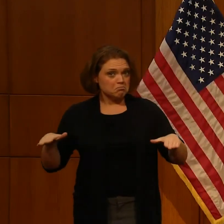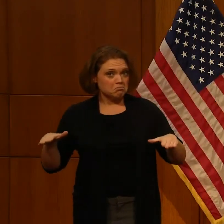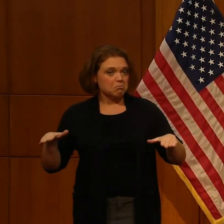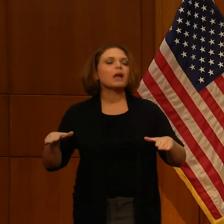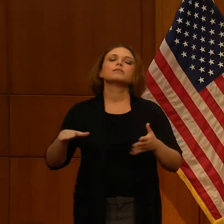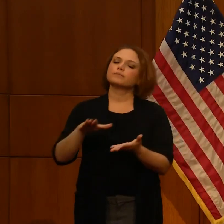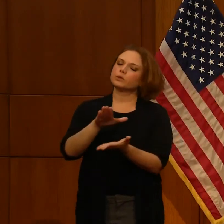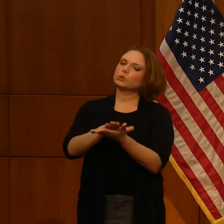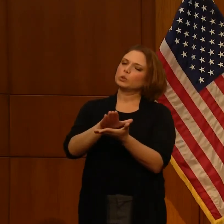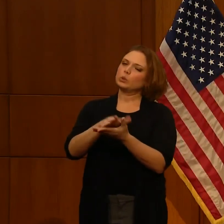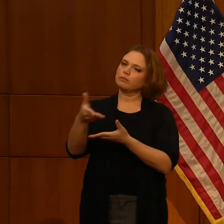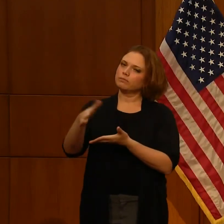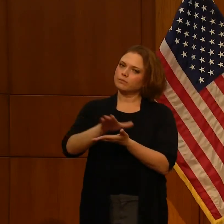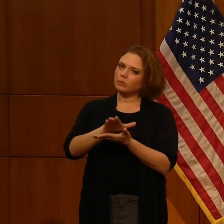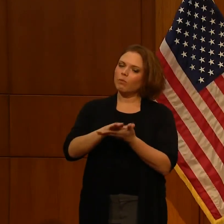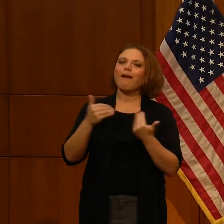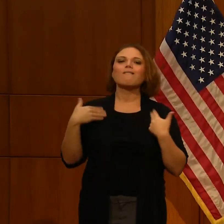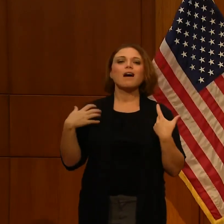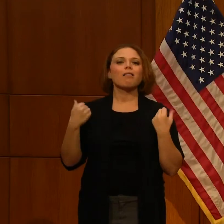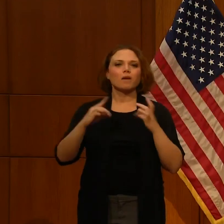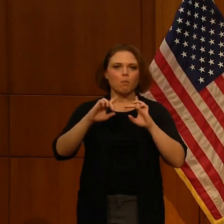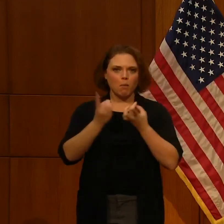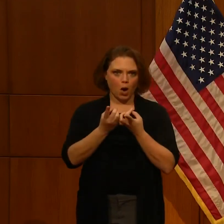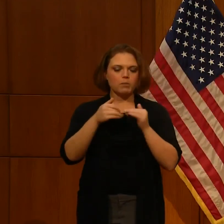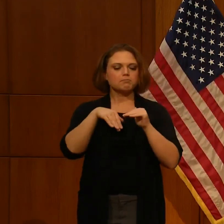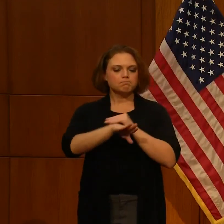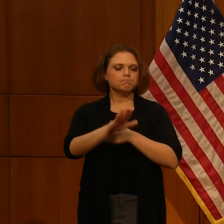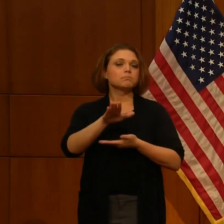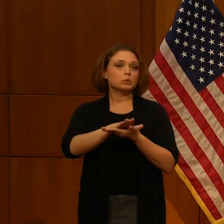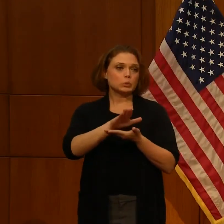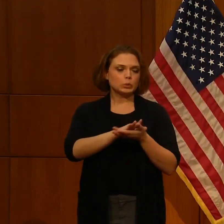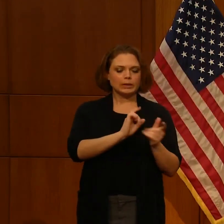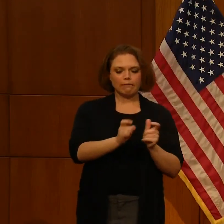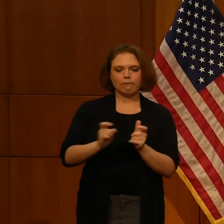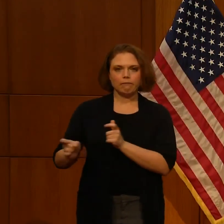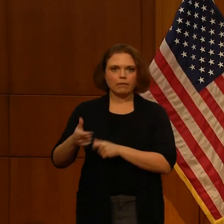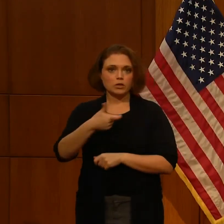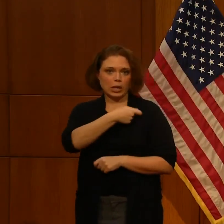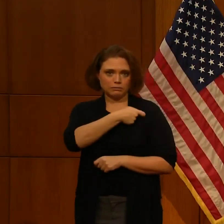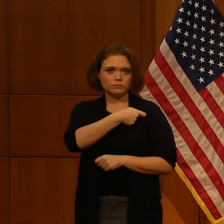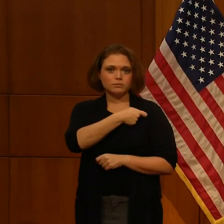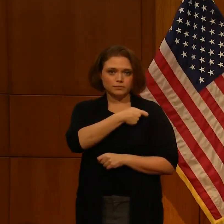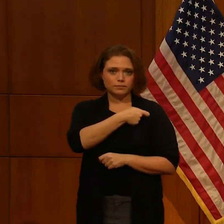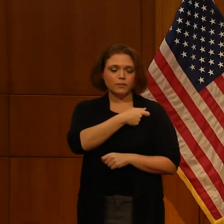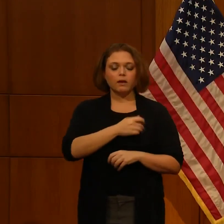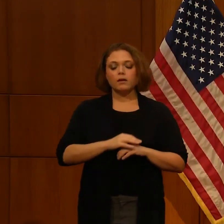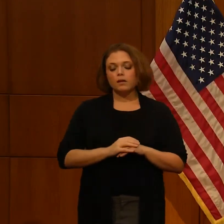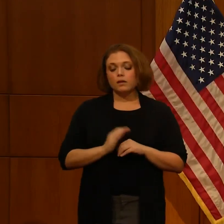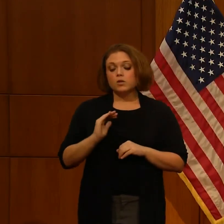WAY TO DELIVER. THE COVID VACCINE IS AT SCHOOL TO HAVE THE HEALTH DEPARTMENT COME IN